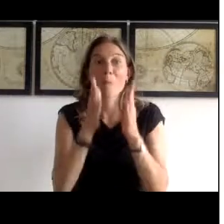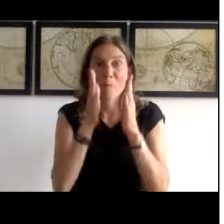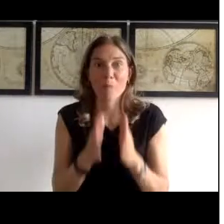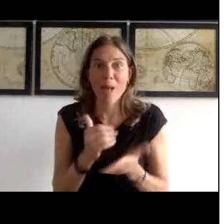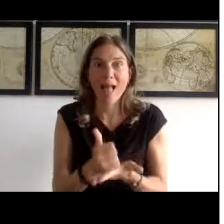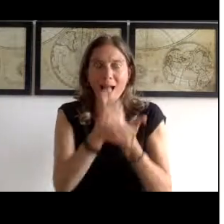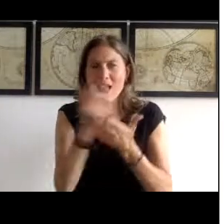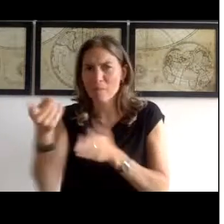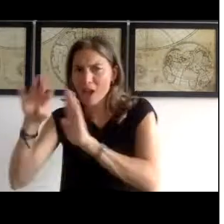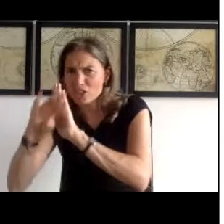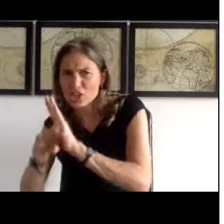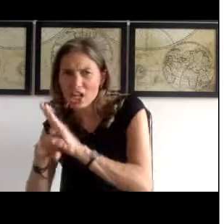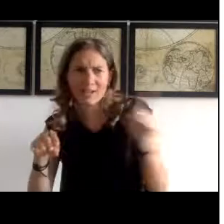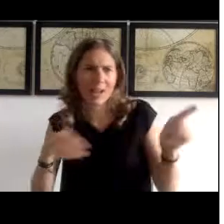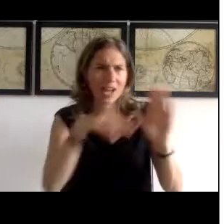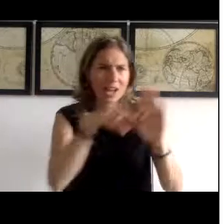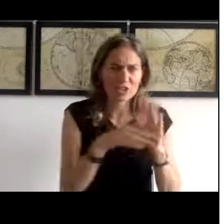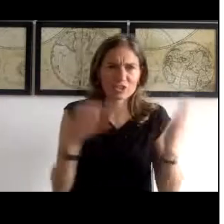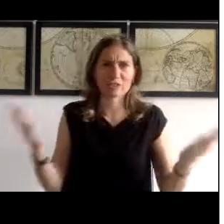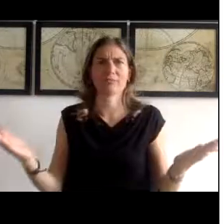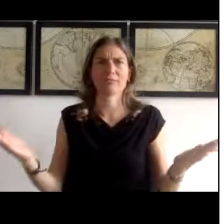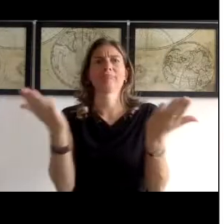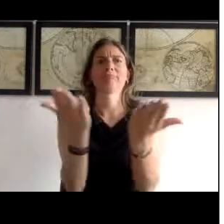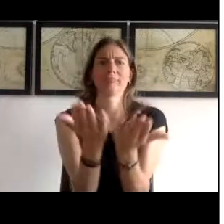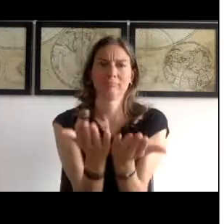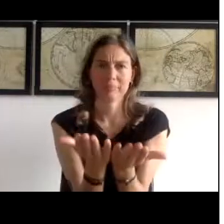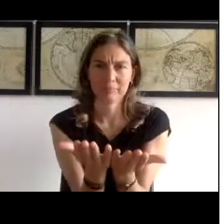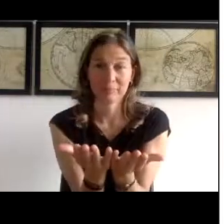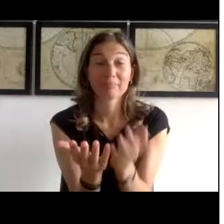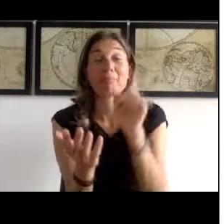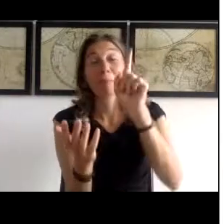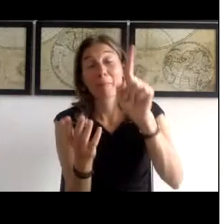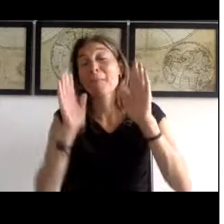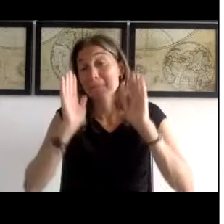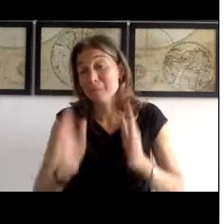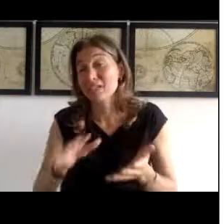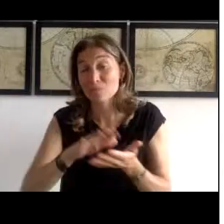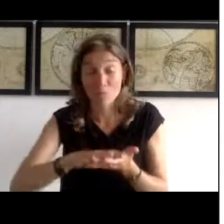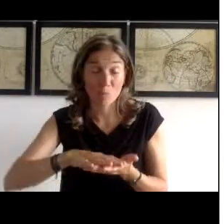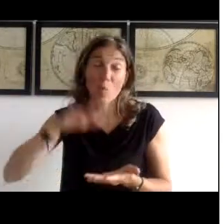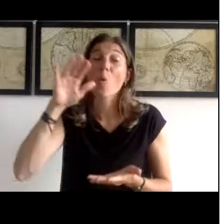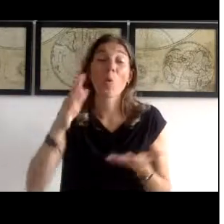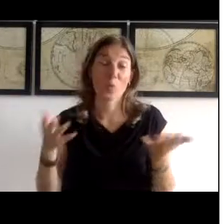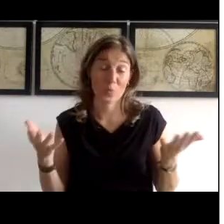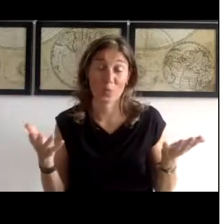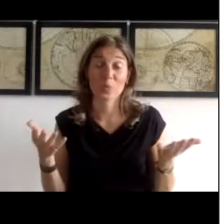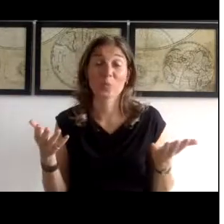adapted to the terrain and weather of Bergen. As I said earlier, all this without any cost.